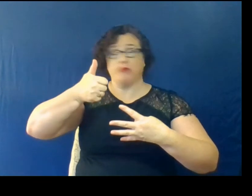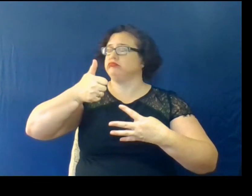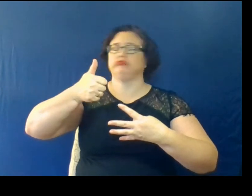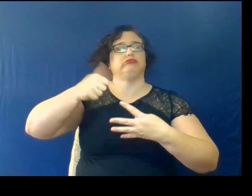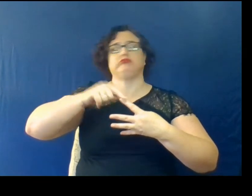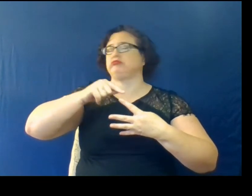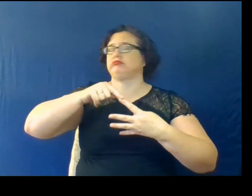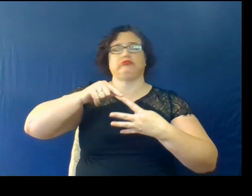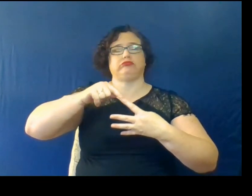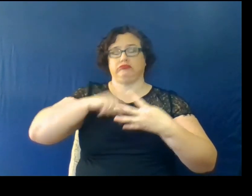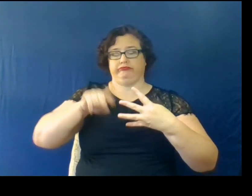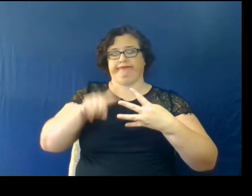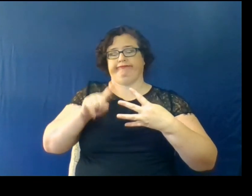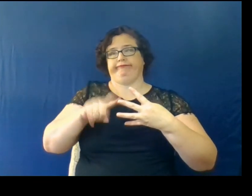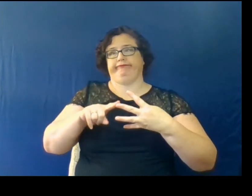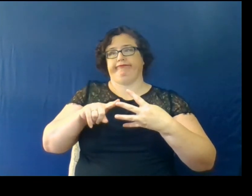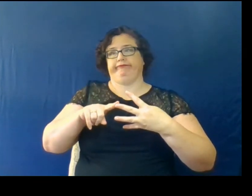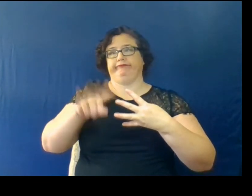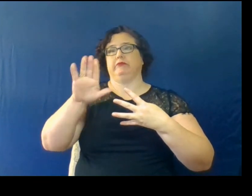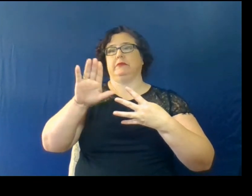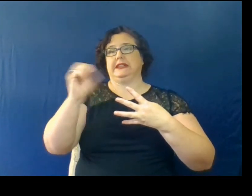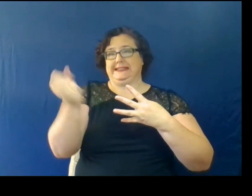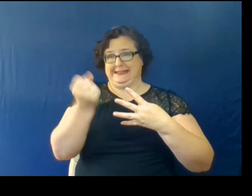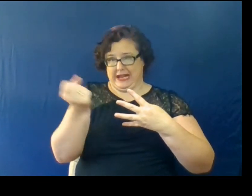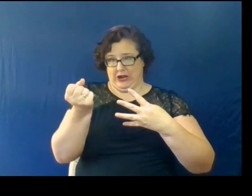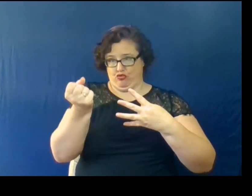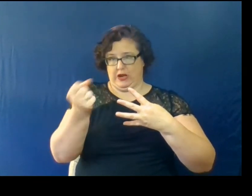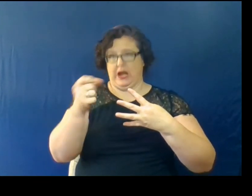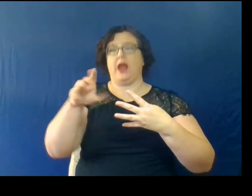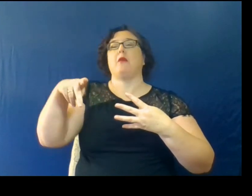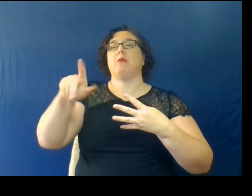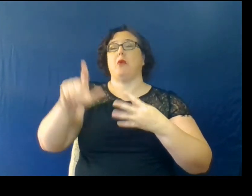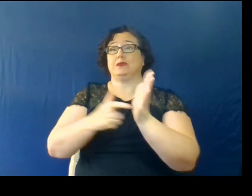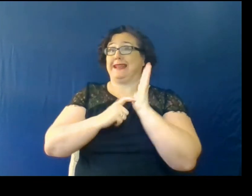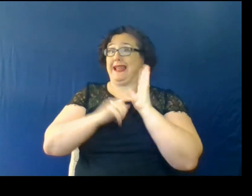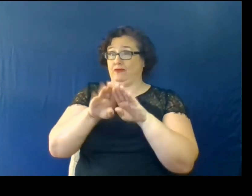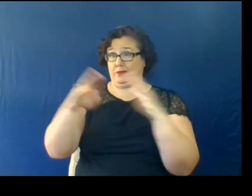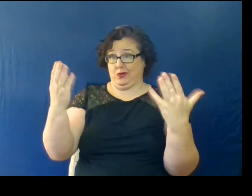the following Saturday is polls have to be open. Many counties, especially the large counties,